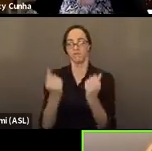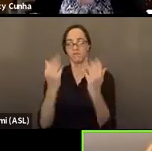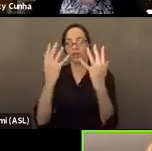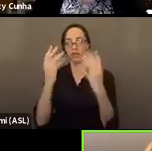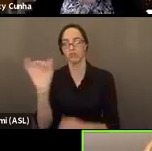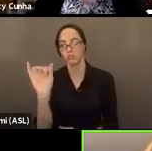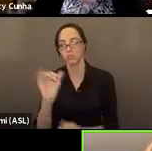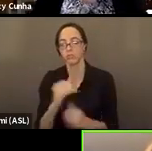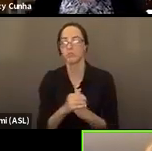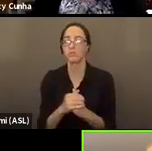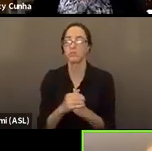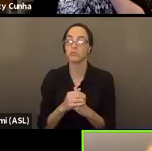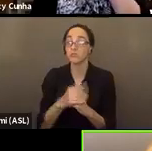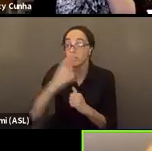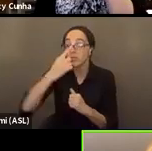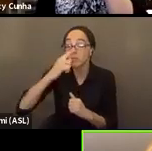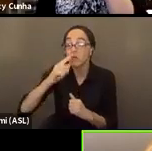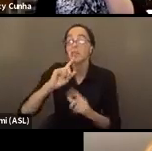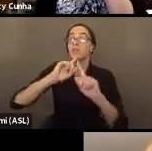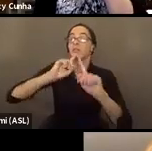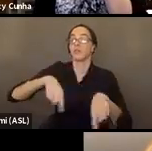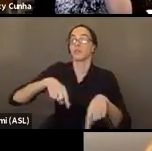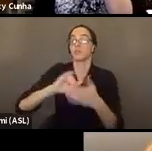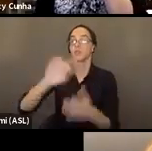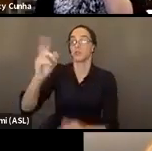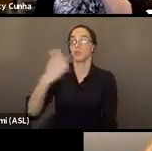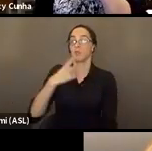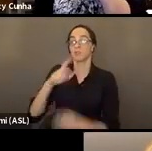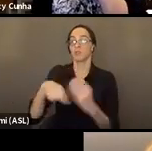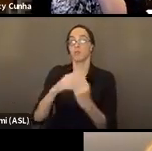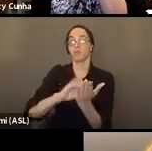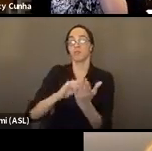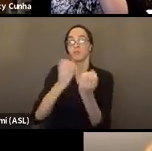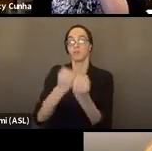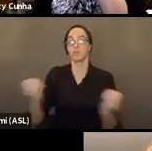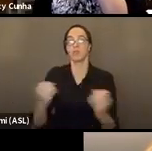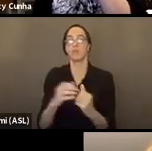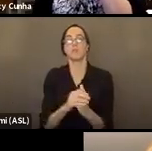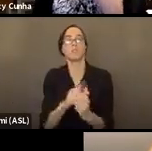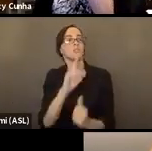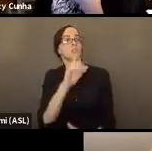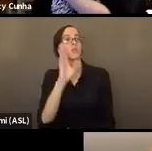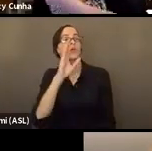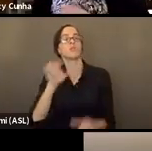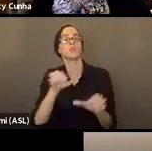the medical equipment sure i'll do my best i don't want to steal uh lakes um thunder though